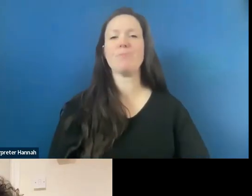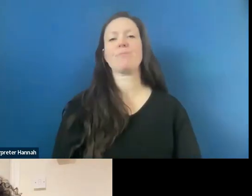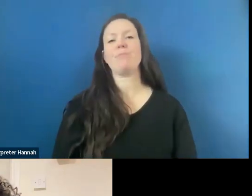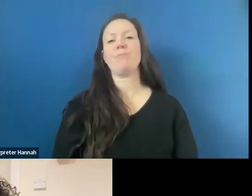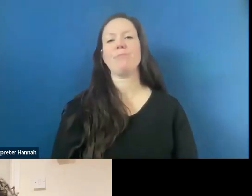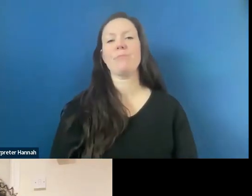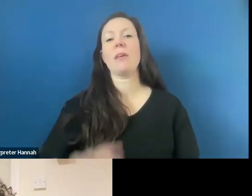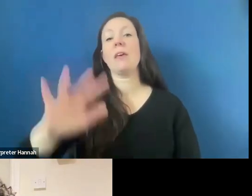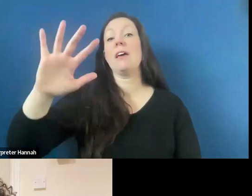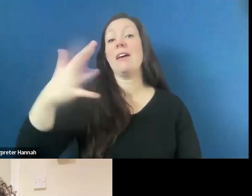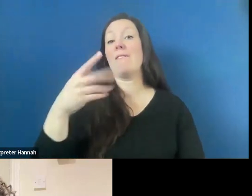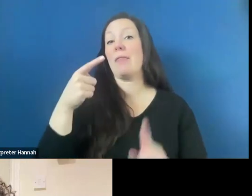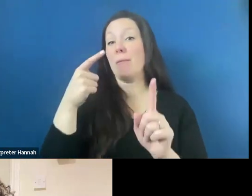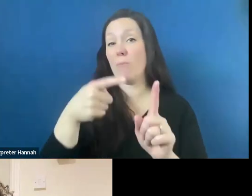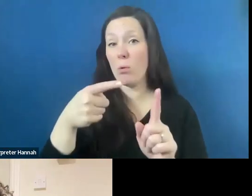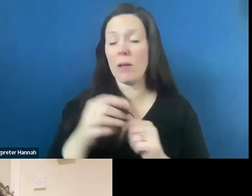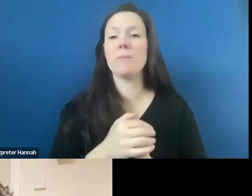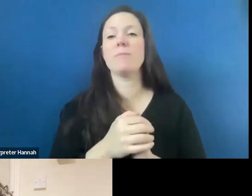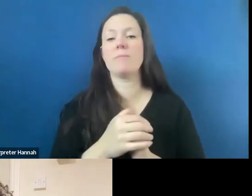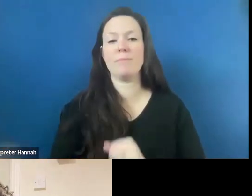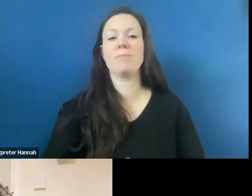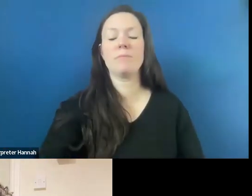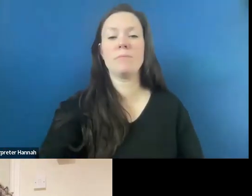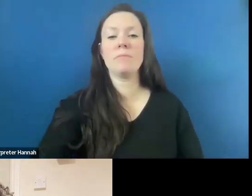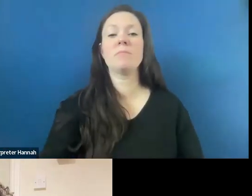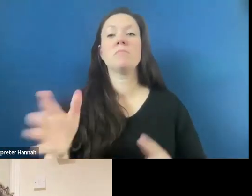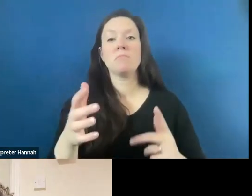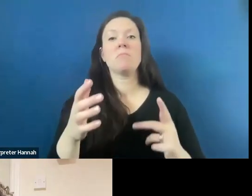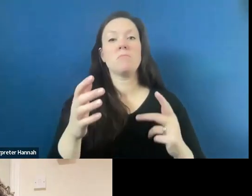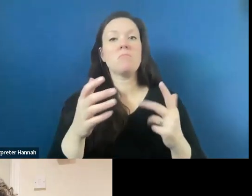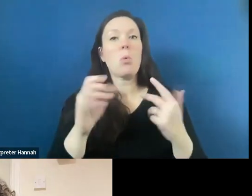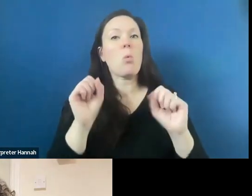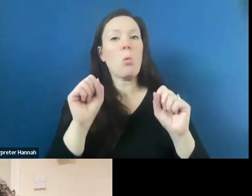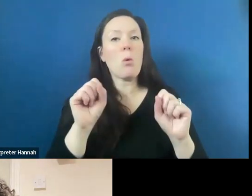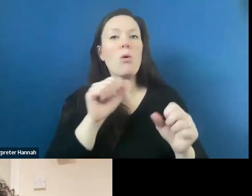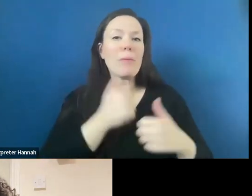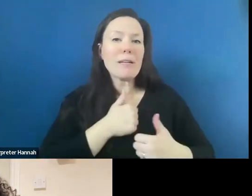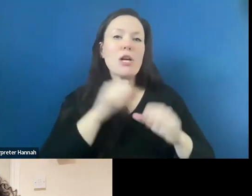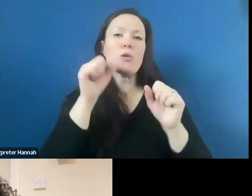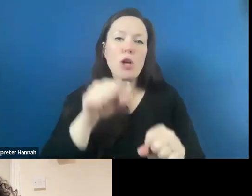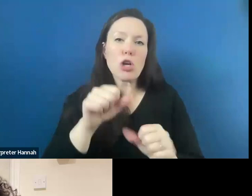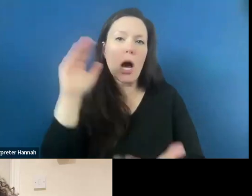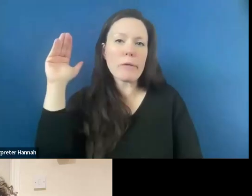There is room for military emissions reductions. Look, I described these goals.